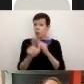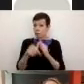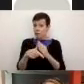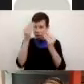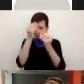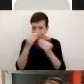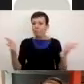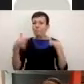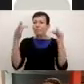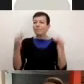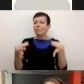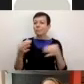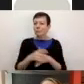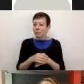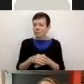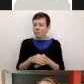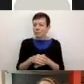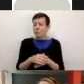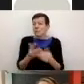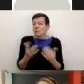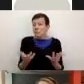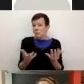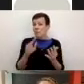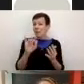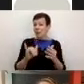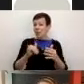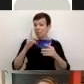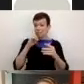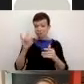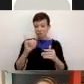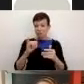More information about how that process will roll out is included in the program overview